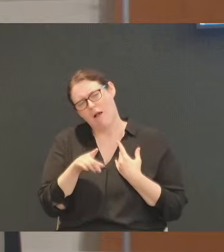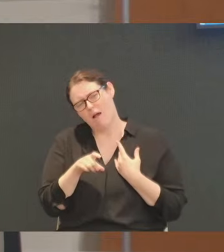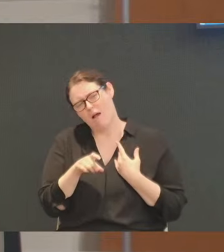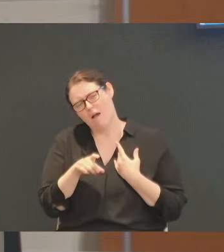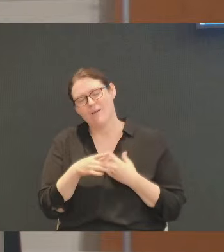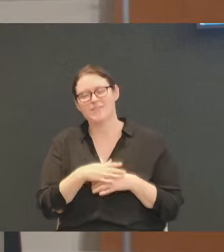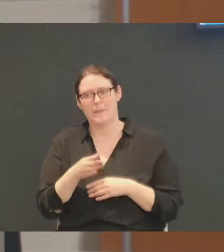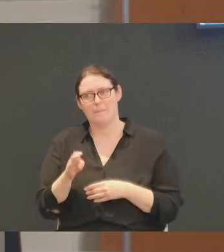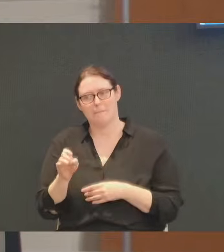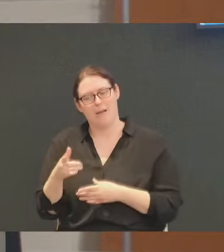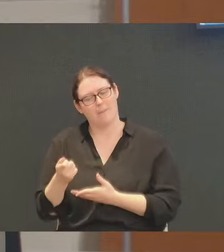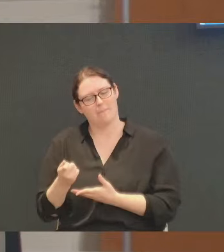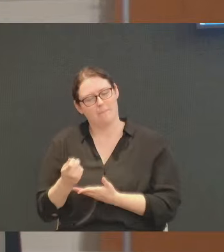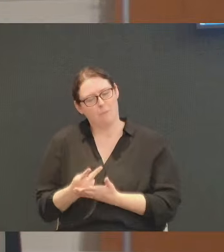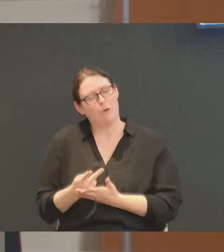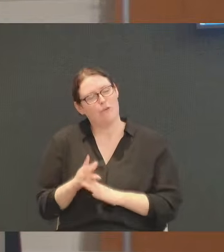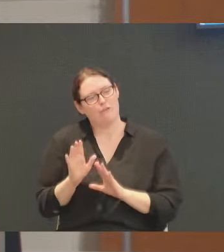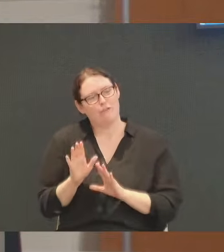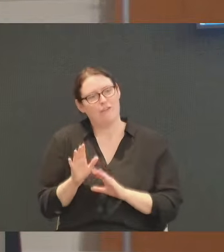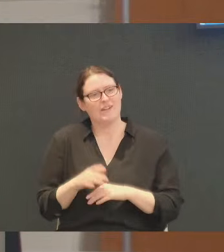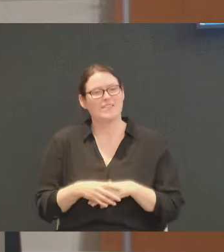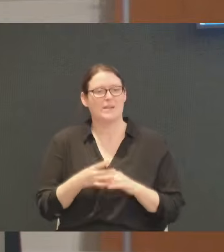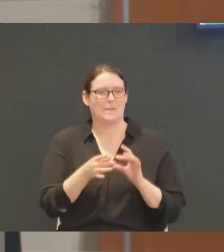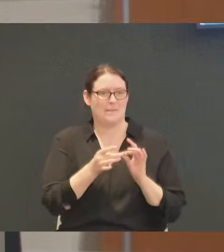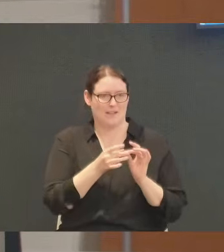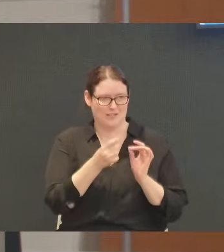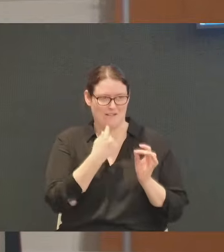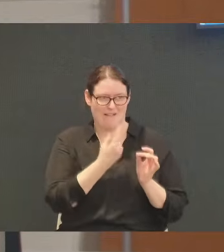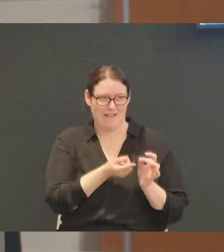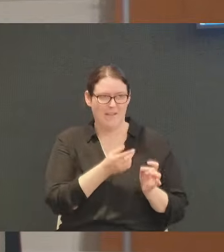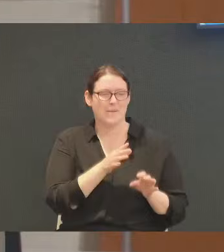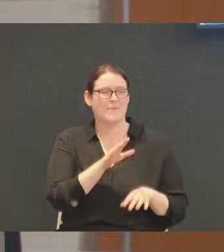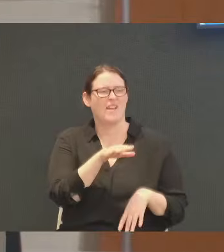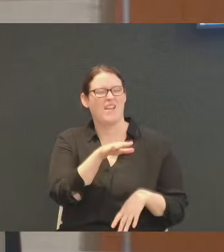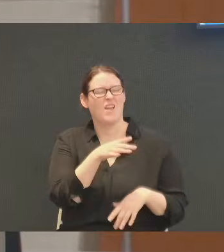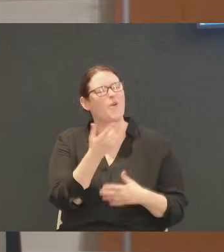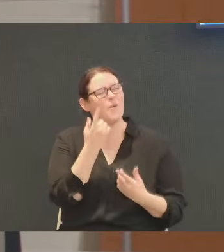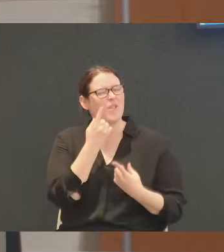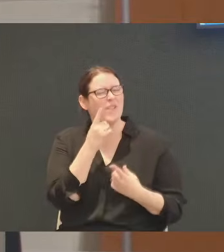permission to mention to that County Commissioner, hey, what do you think about Bobby Anderson,